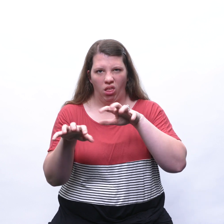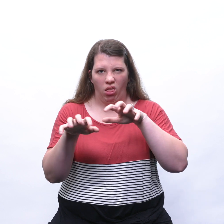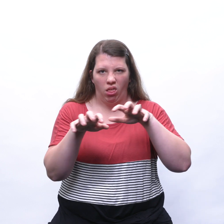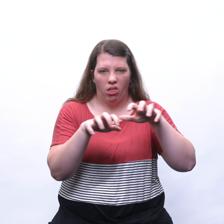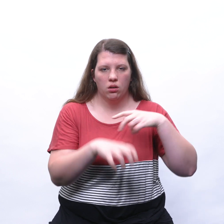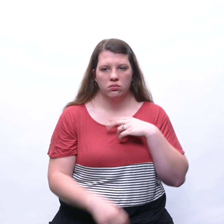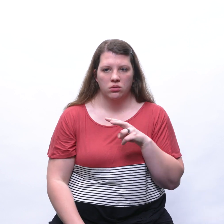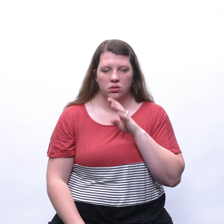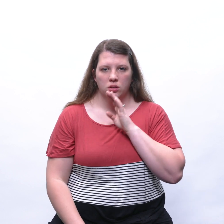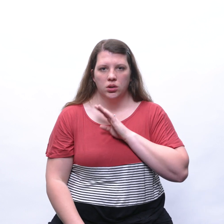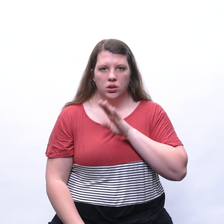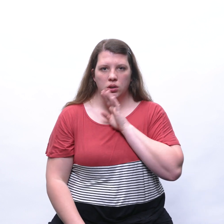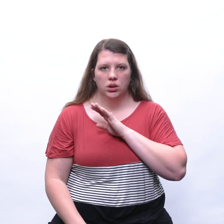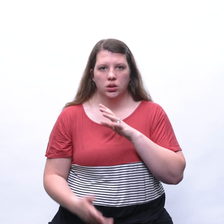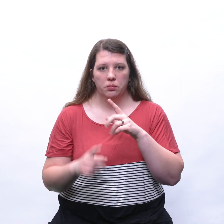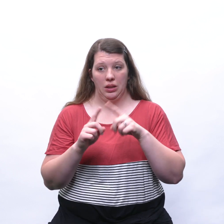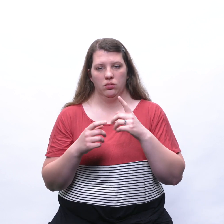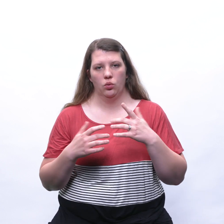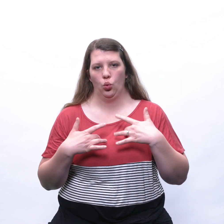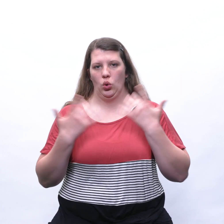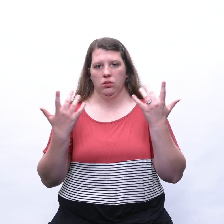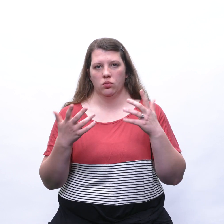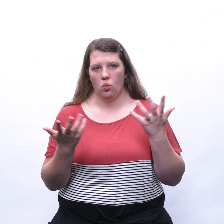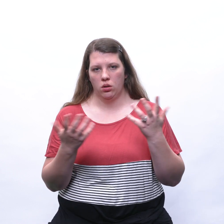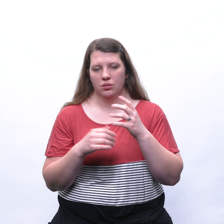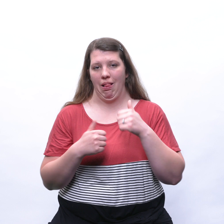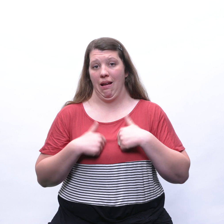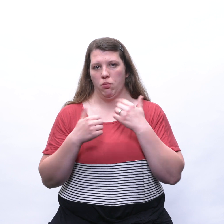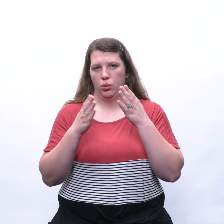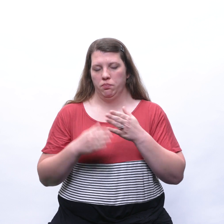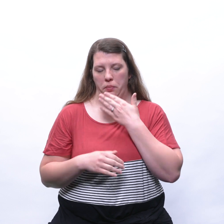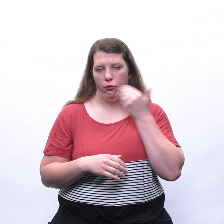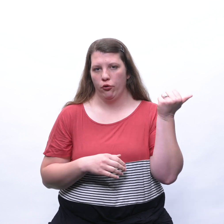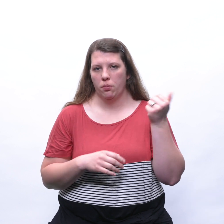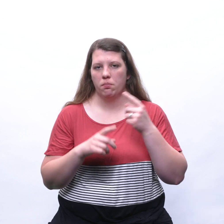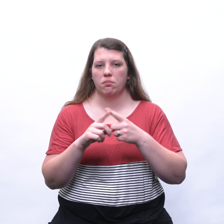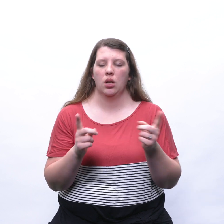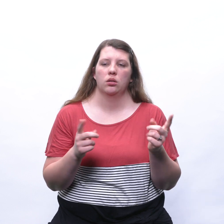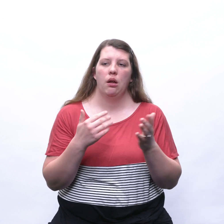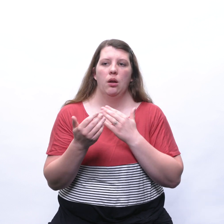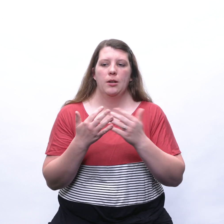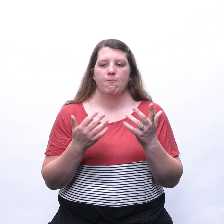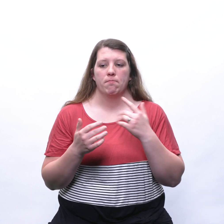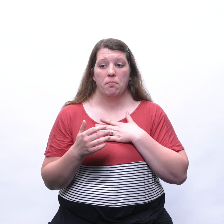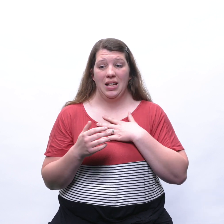because the Wi-Fi connection the breaks often. A live interpreter is much better.